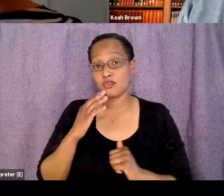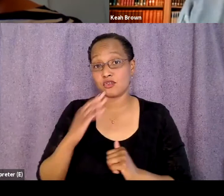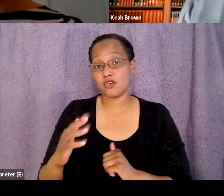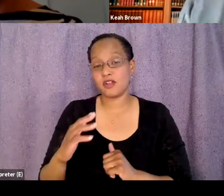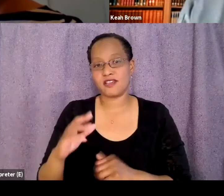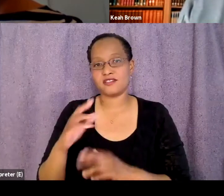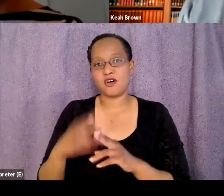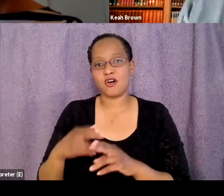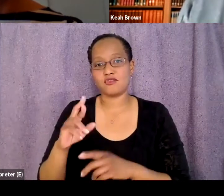if you're looking for.